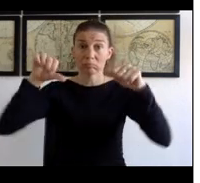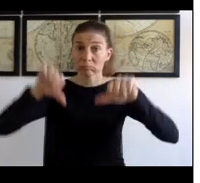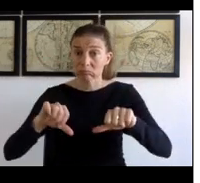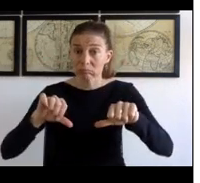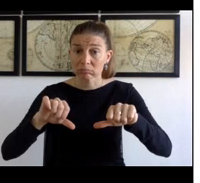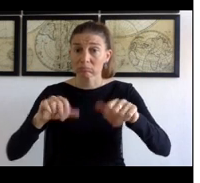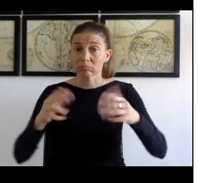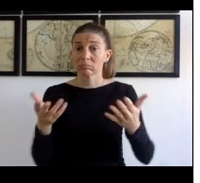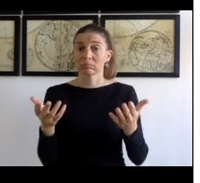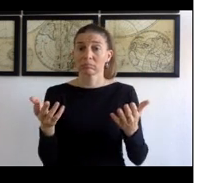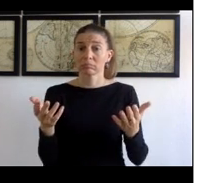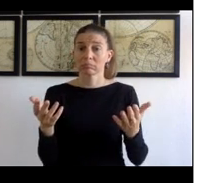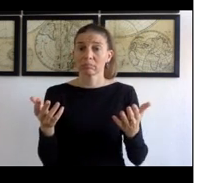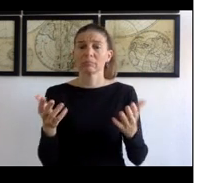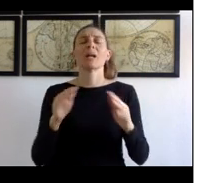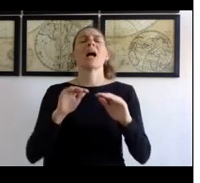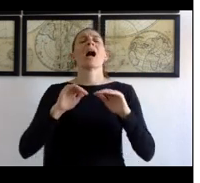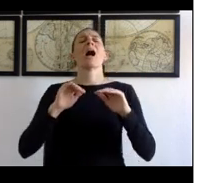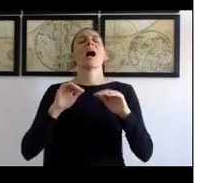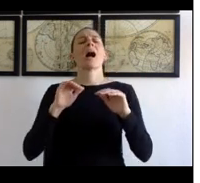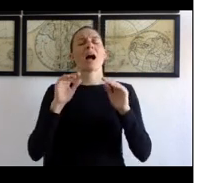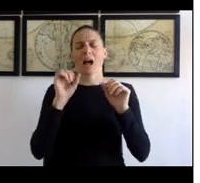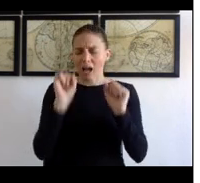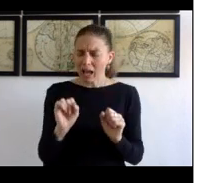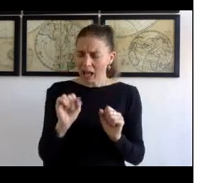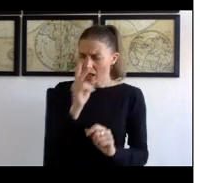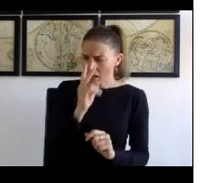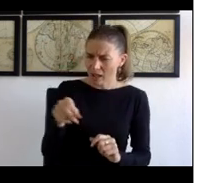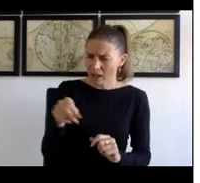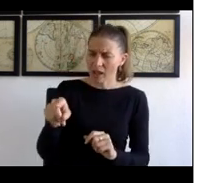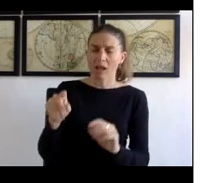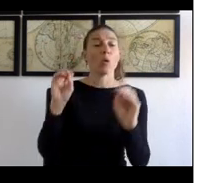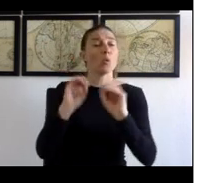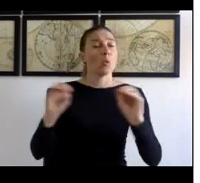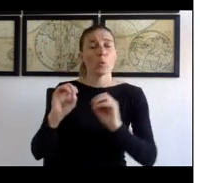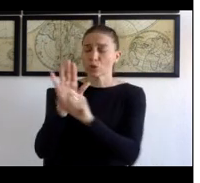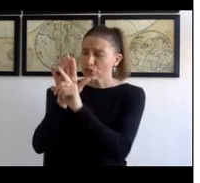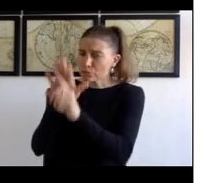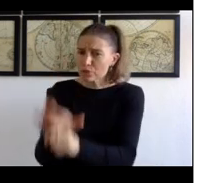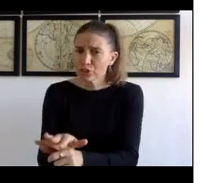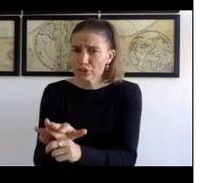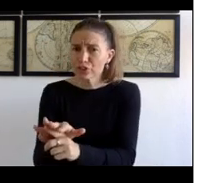and are persons with disabilities accessing educational opportunities?